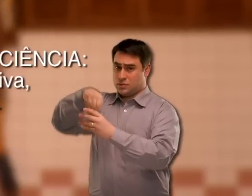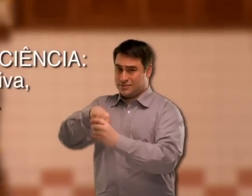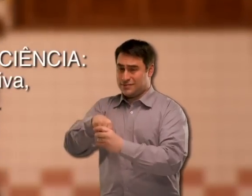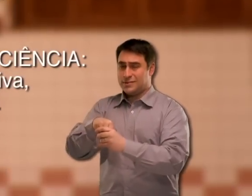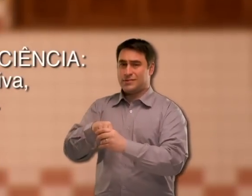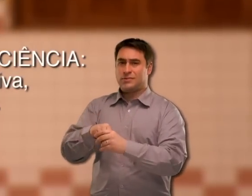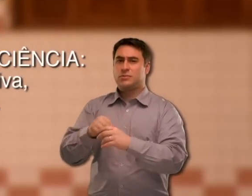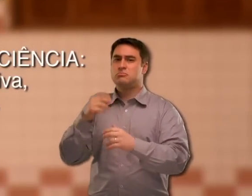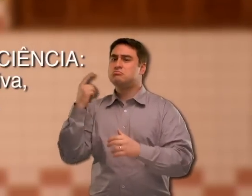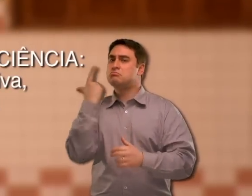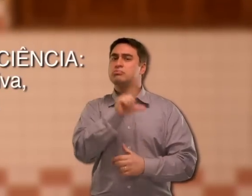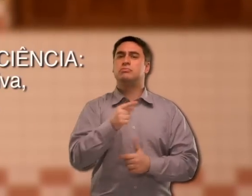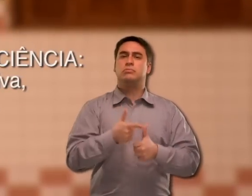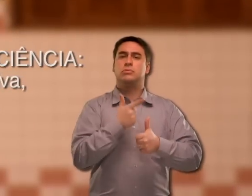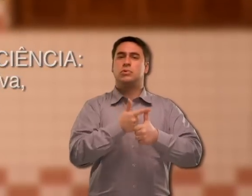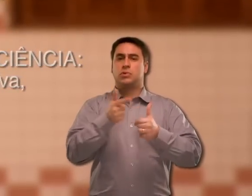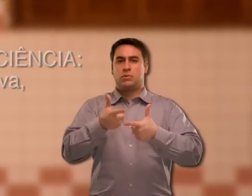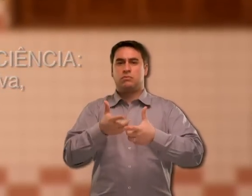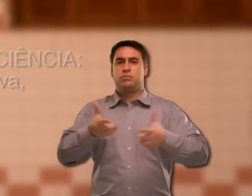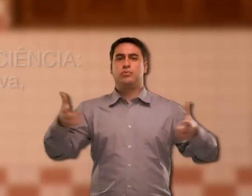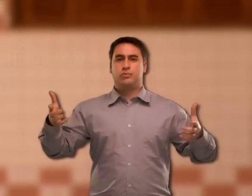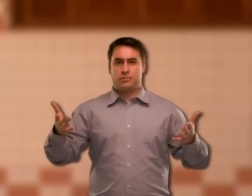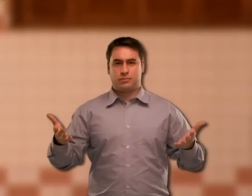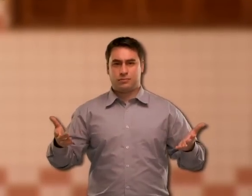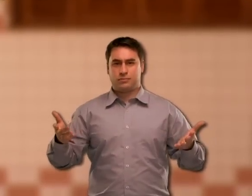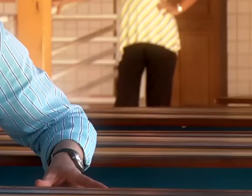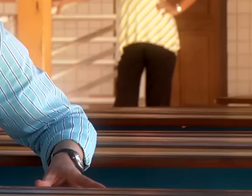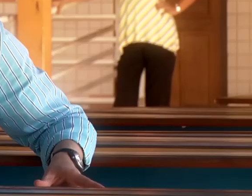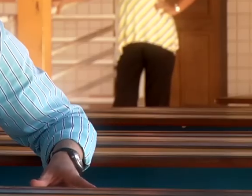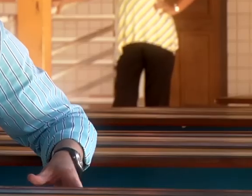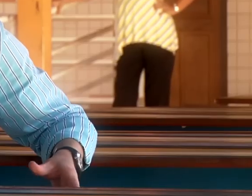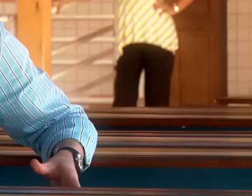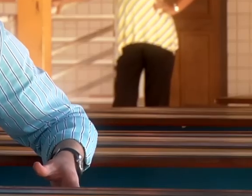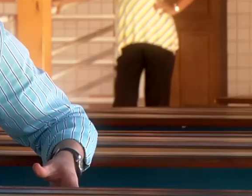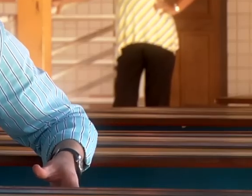The first consequence was a massive expansion in the amount of care.